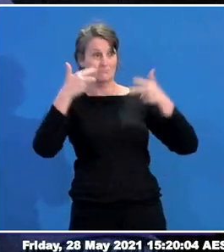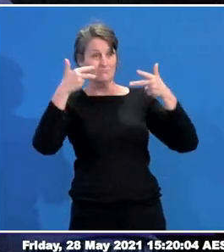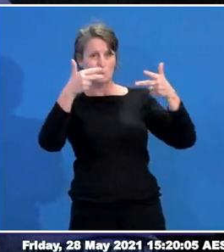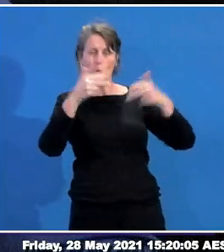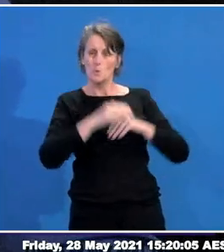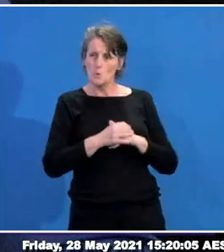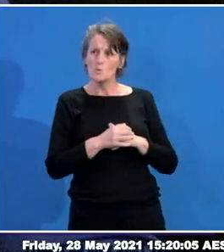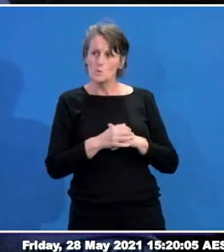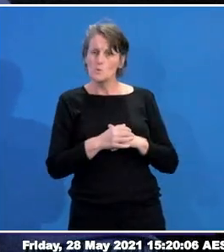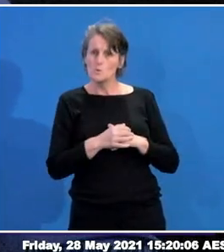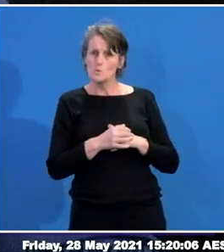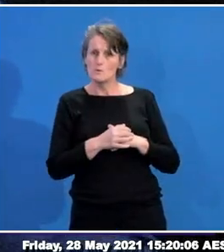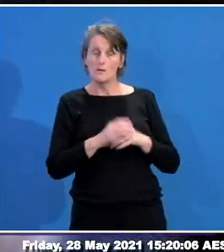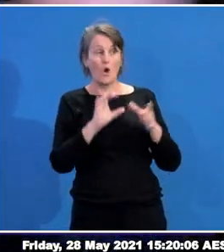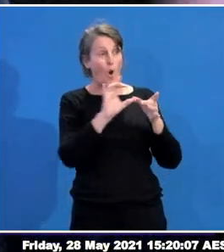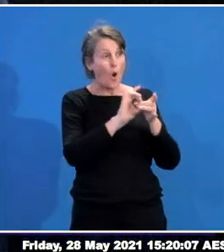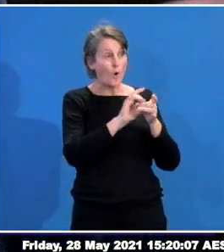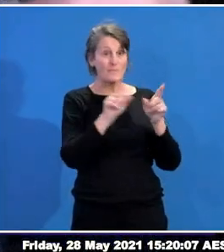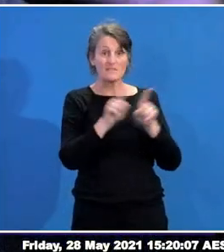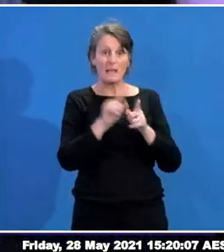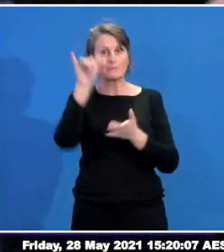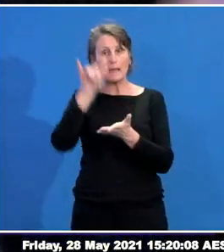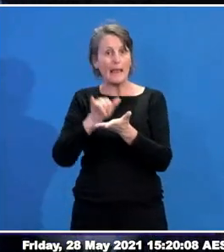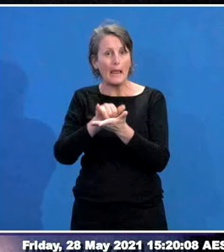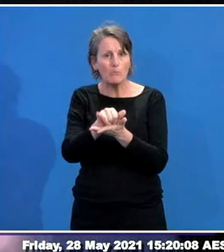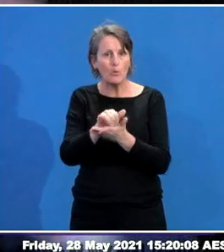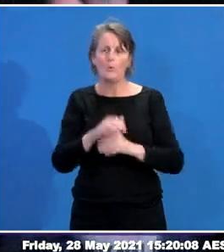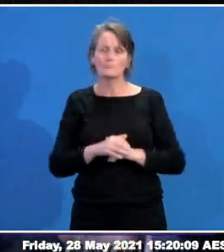And a home is not like an airport where there are communal spaces that are